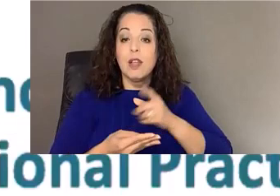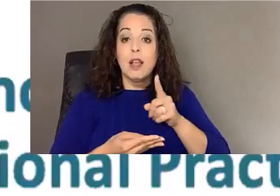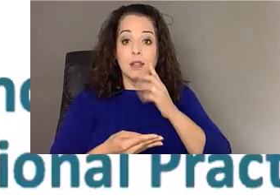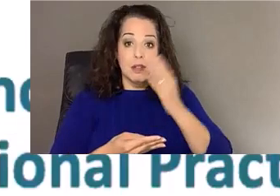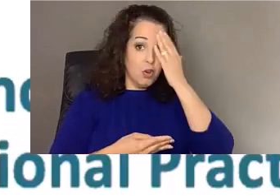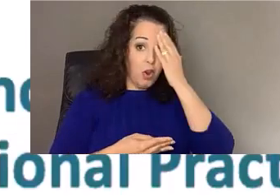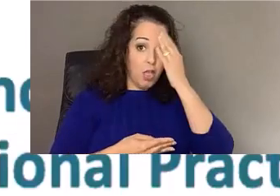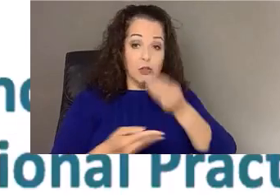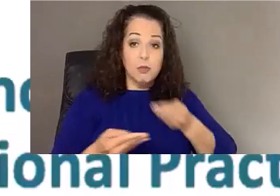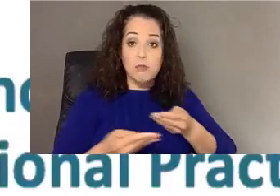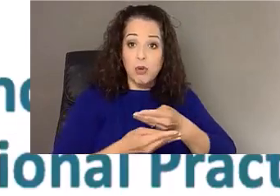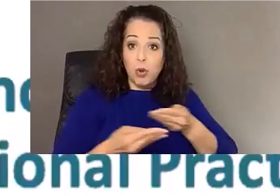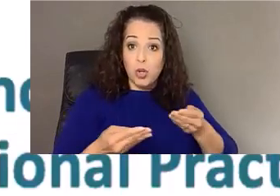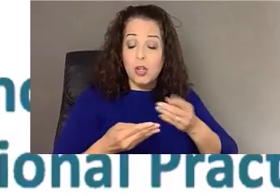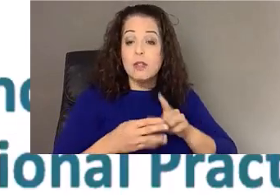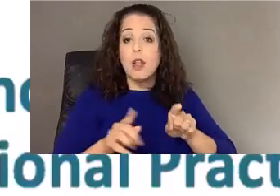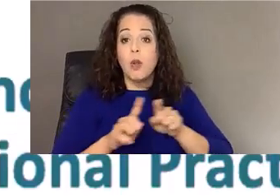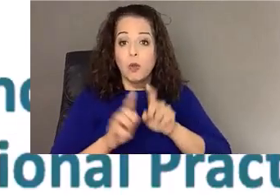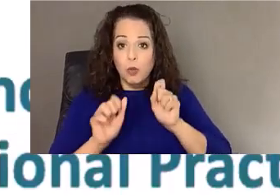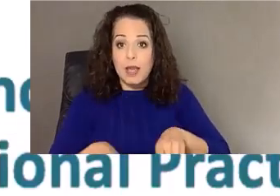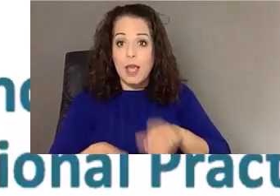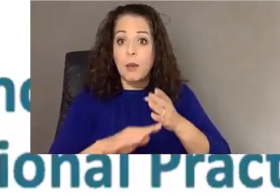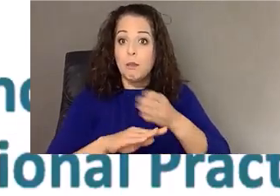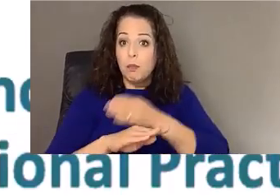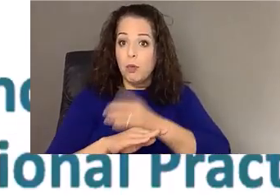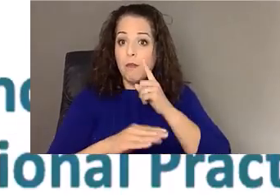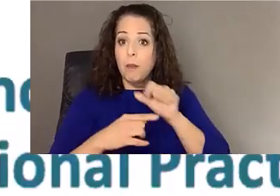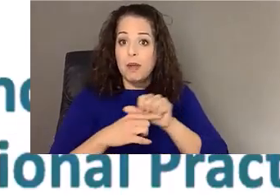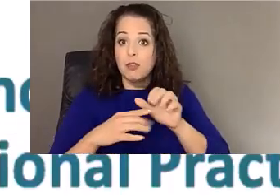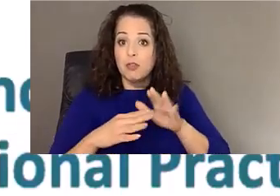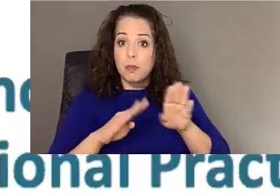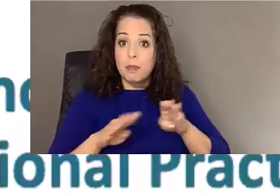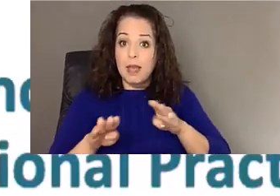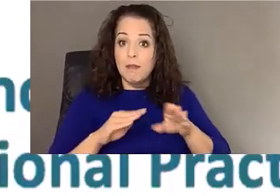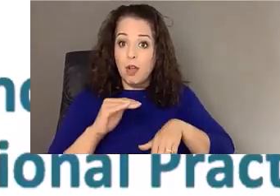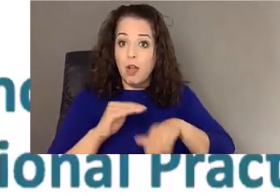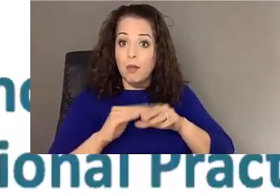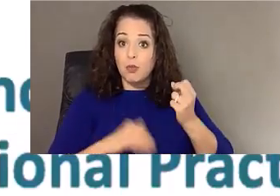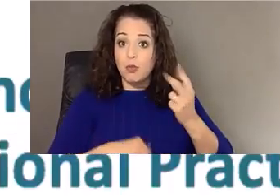leaders can improve practitioner practice behavior up to 12%.